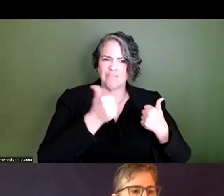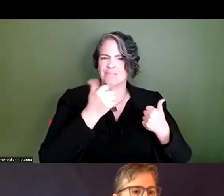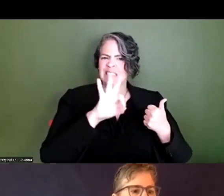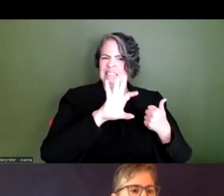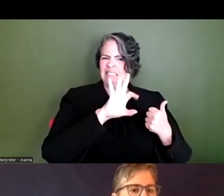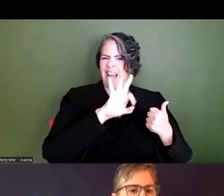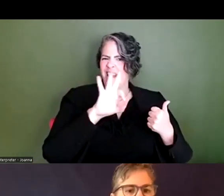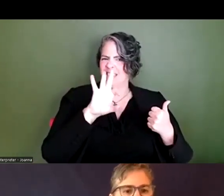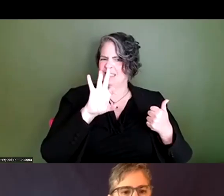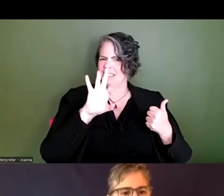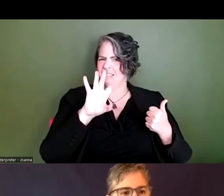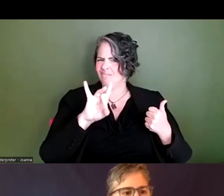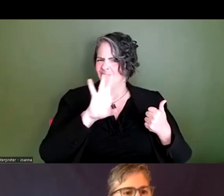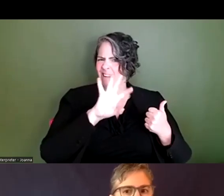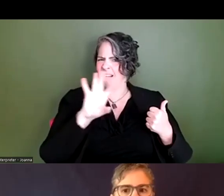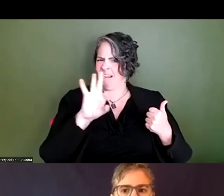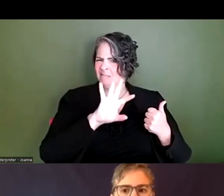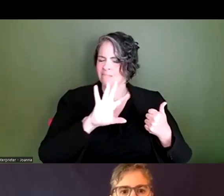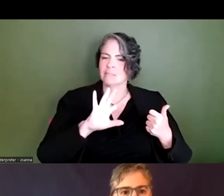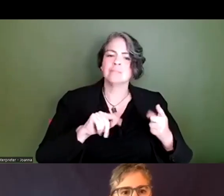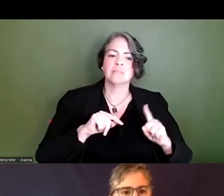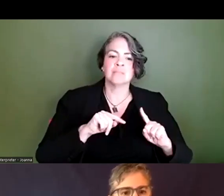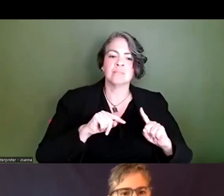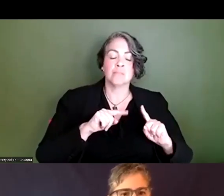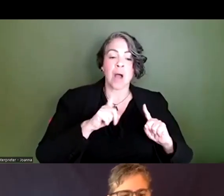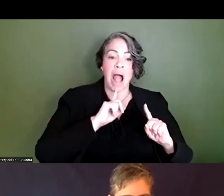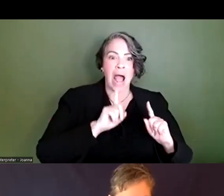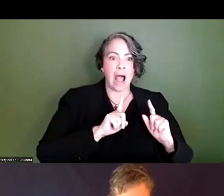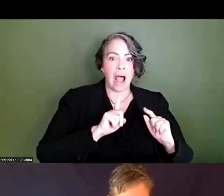sadness because I felt bad that I got fired. And then I felt went back to school and felt